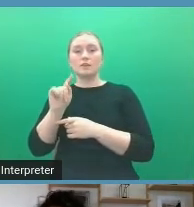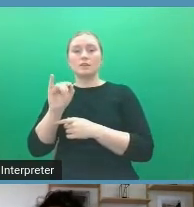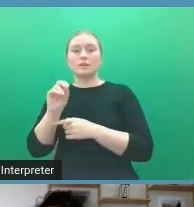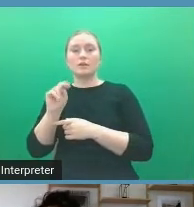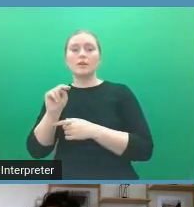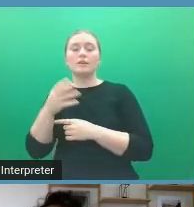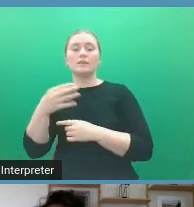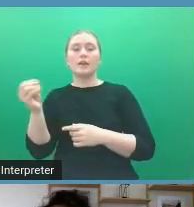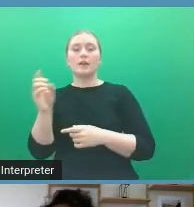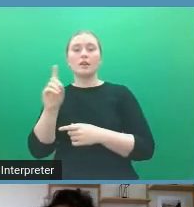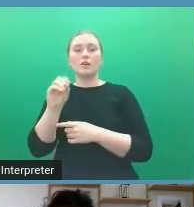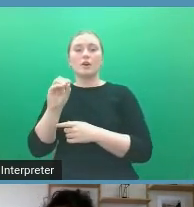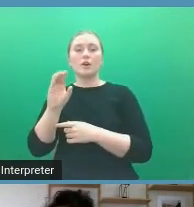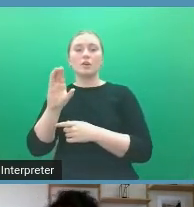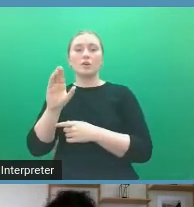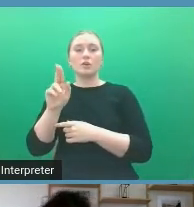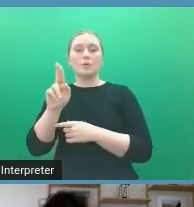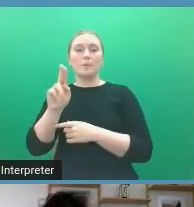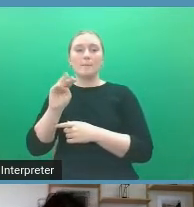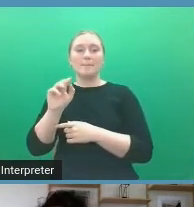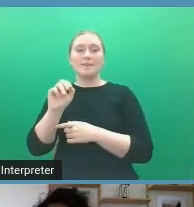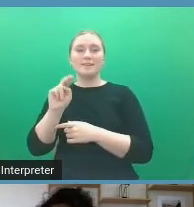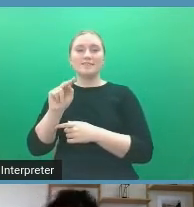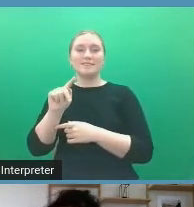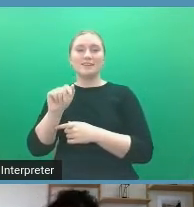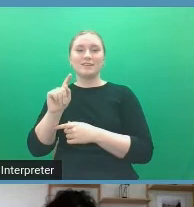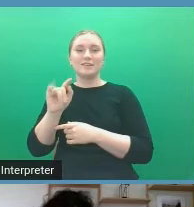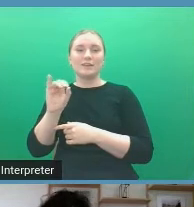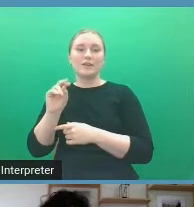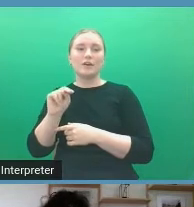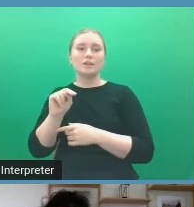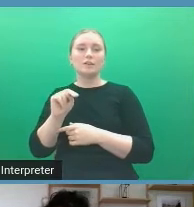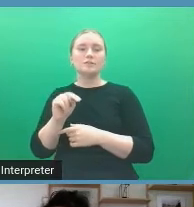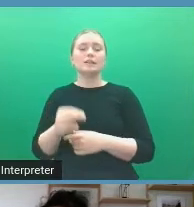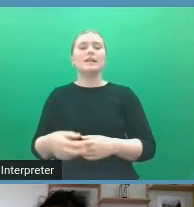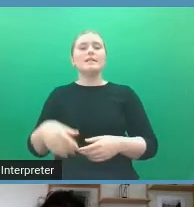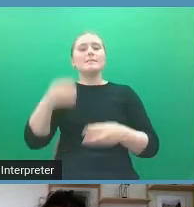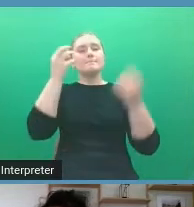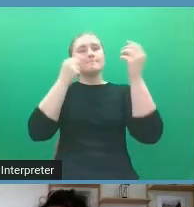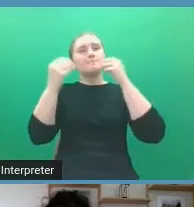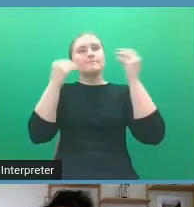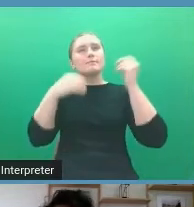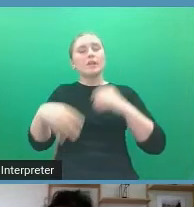pieces of knowledge that we gain during the documentation practices and the registration